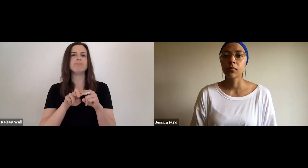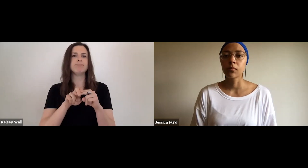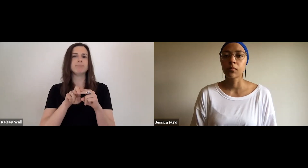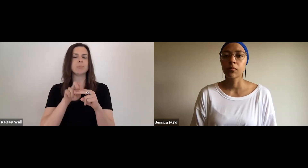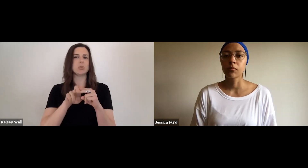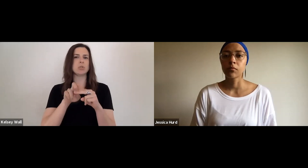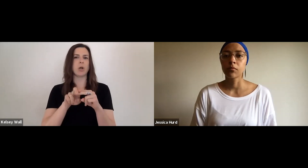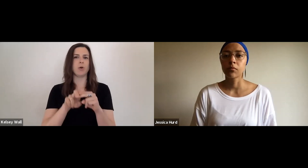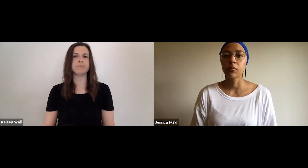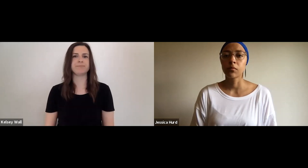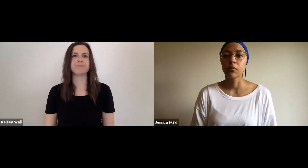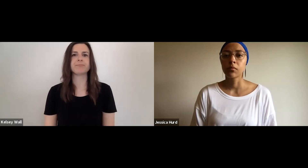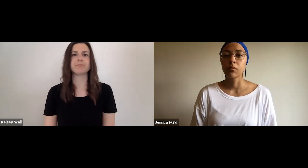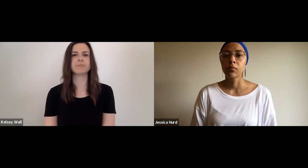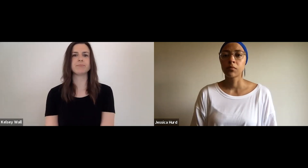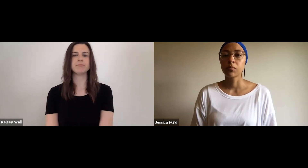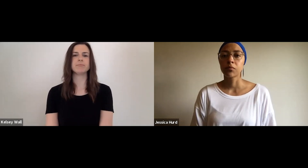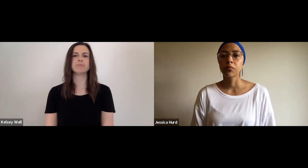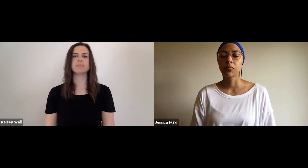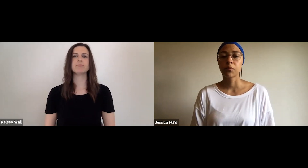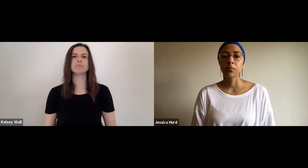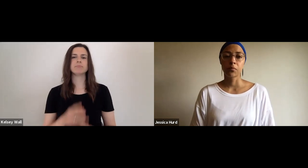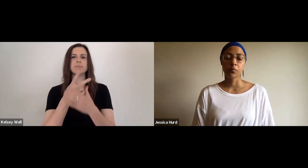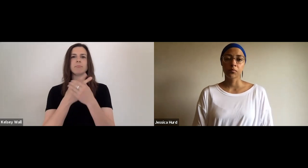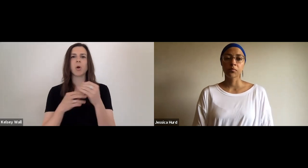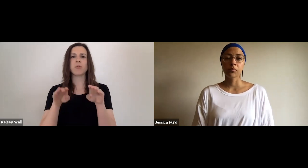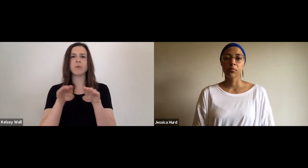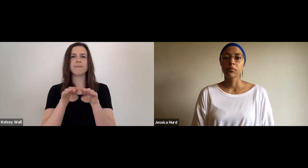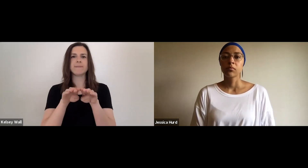First, I'd like you to get yourself seated in a comfortable position with your feet on the floor.